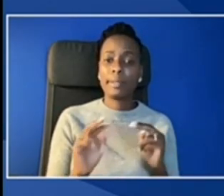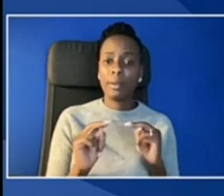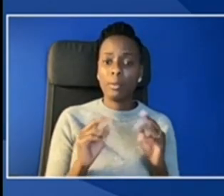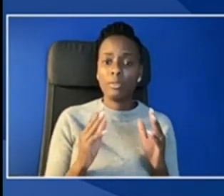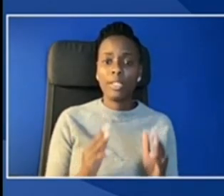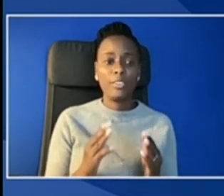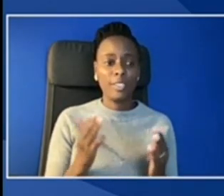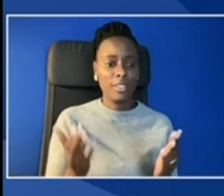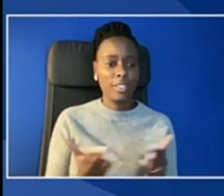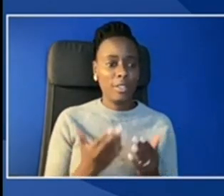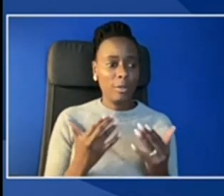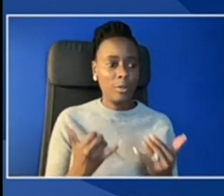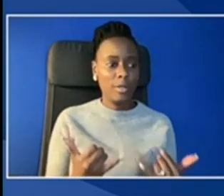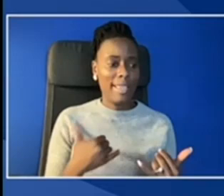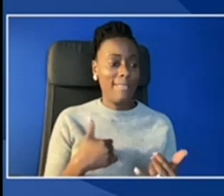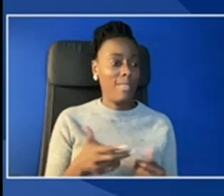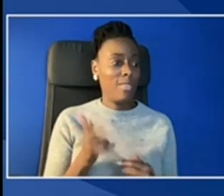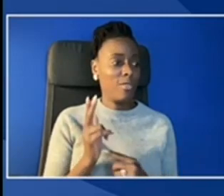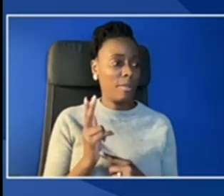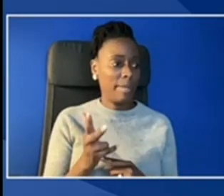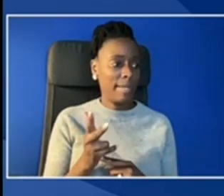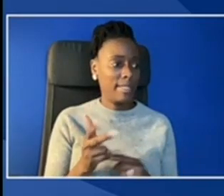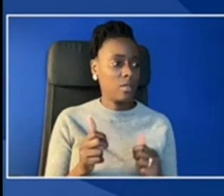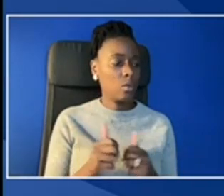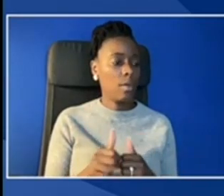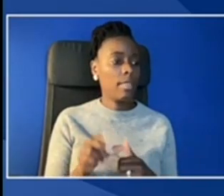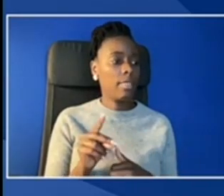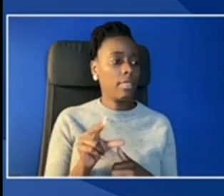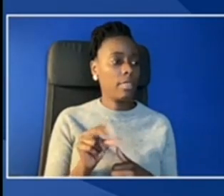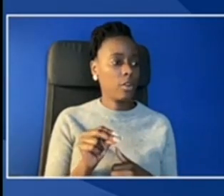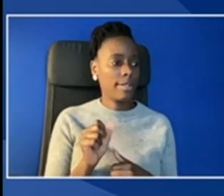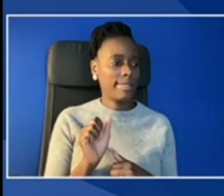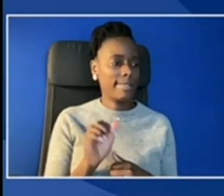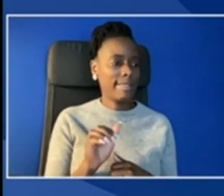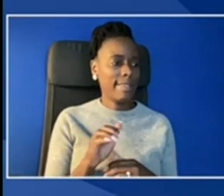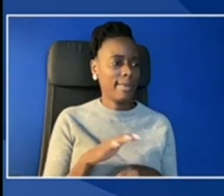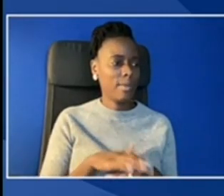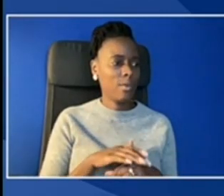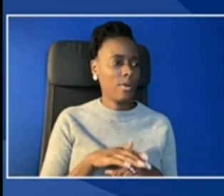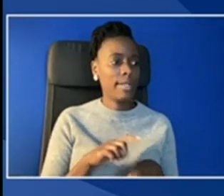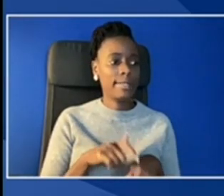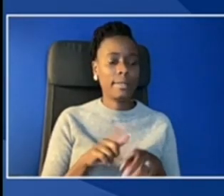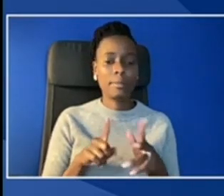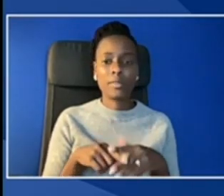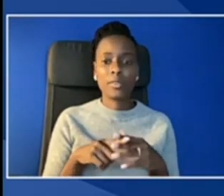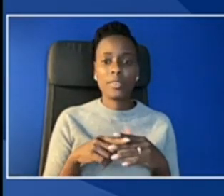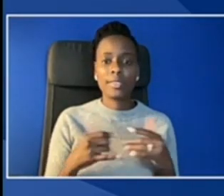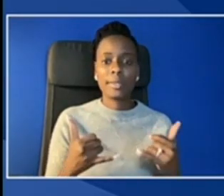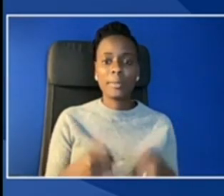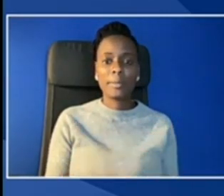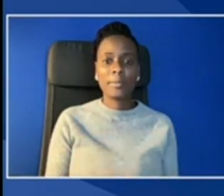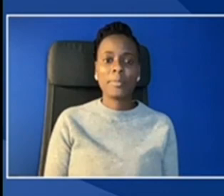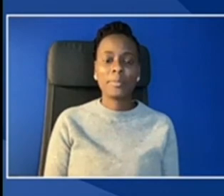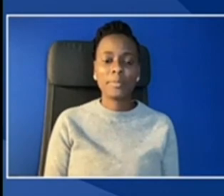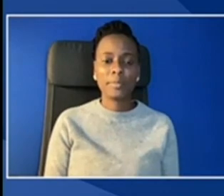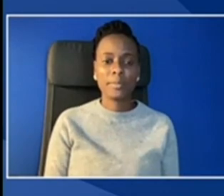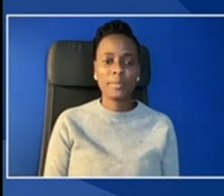You'll have three minutes with a 30-second warning, and your time begins right now. Good afternoon, everyone.